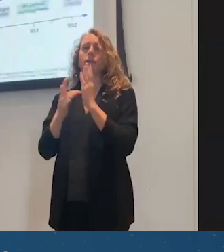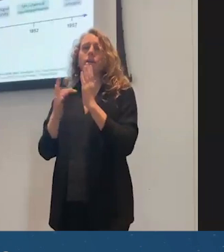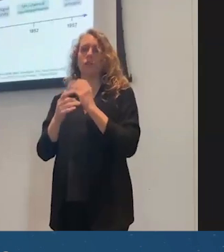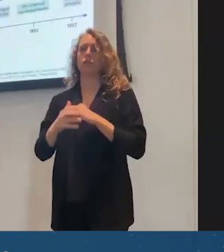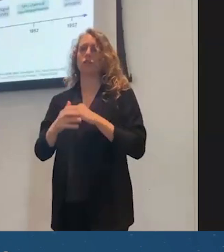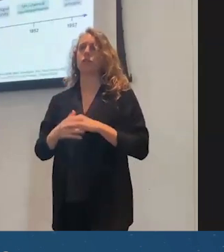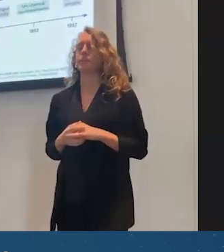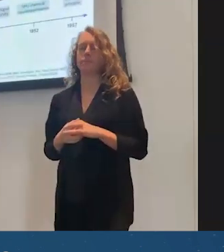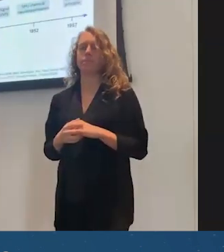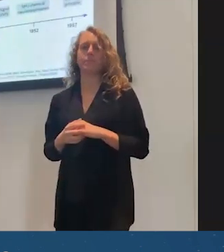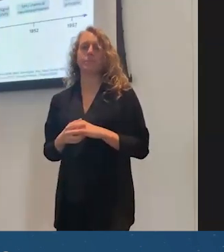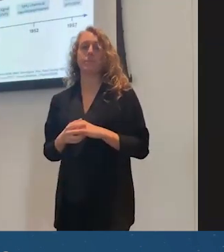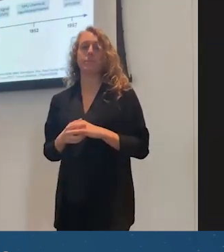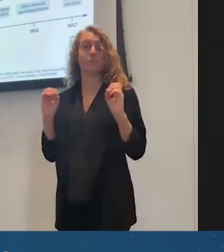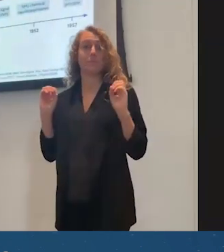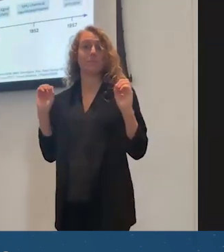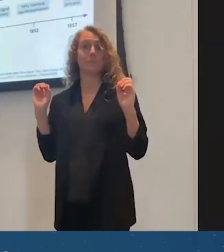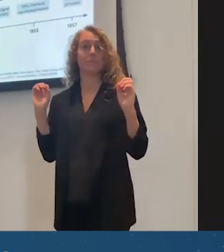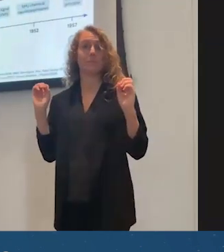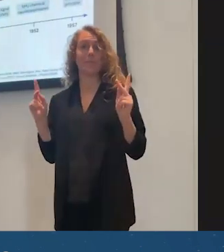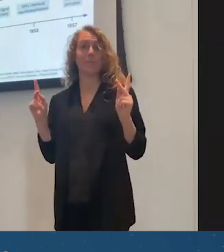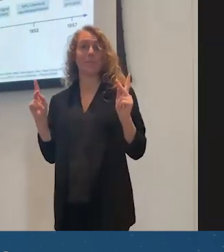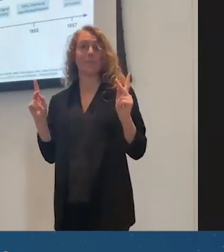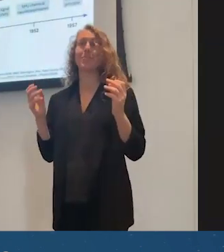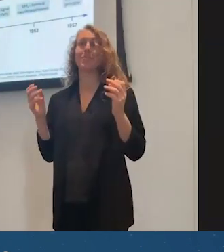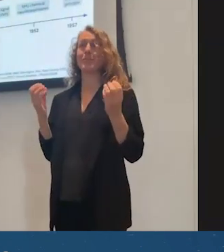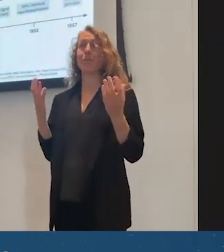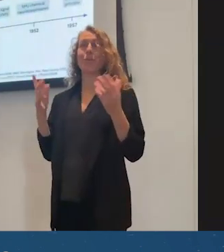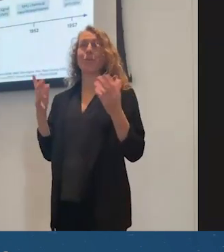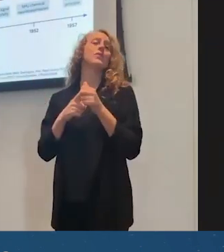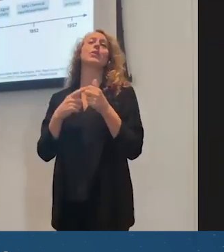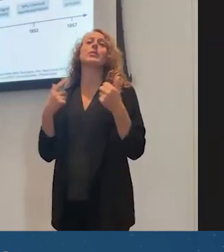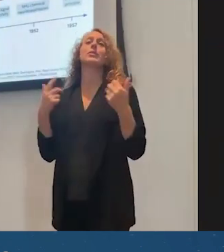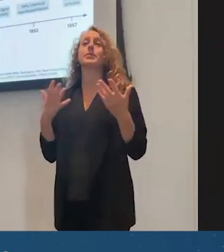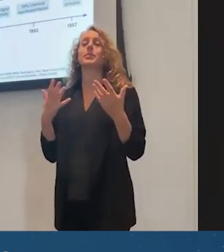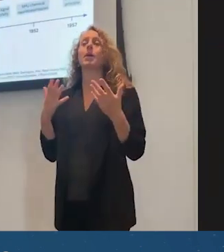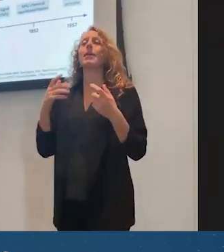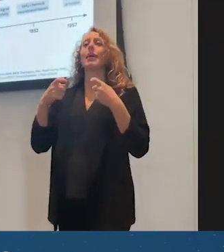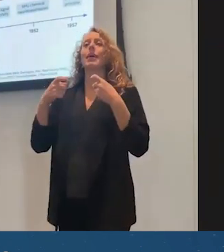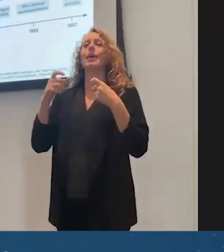All right. So the first thing to know is that electromyography detects